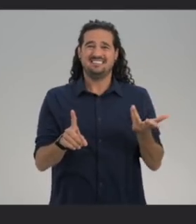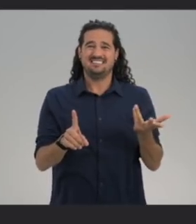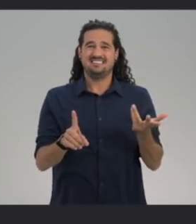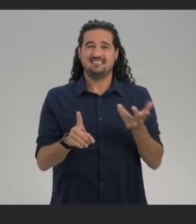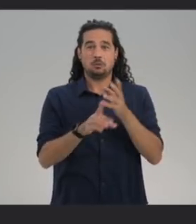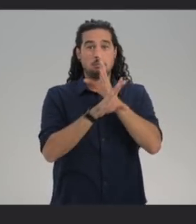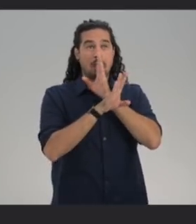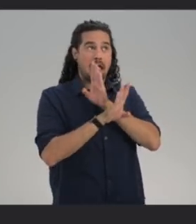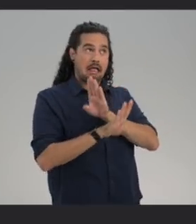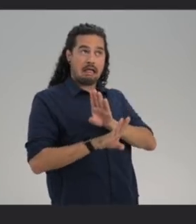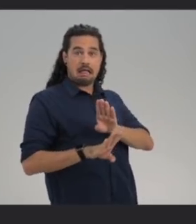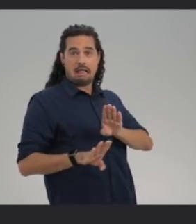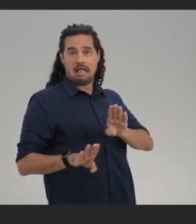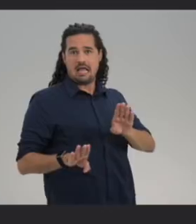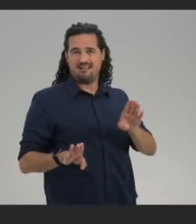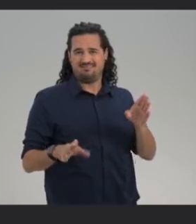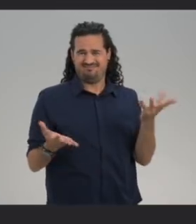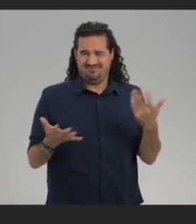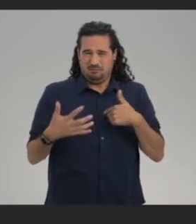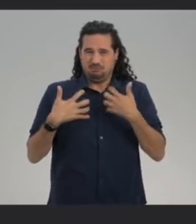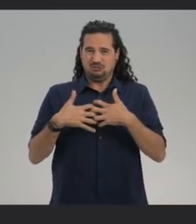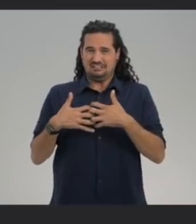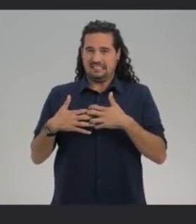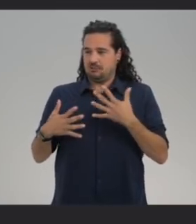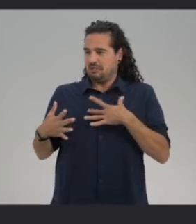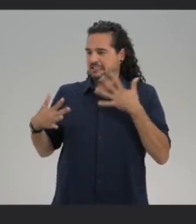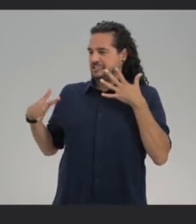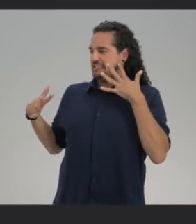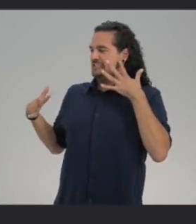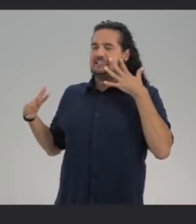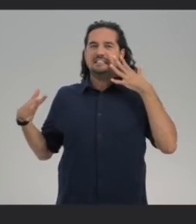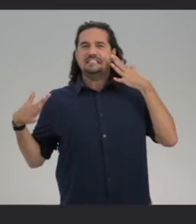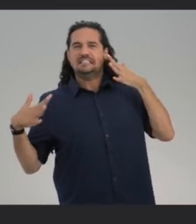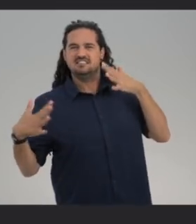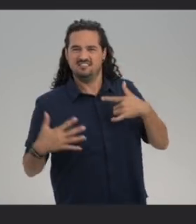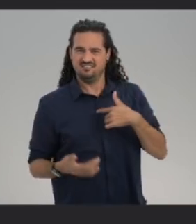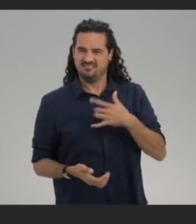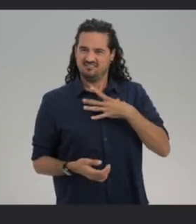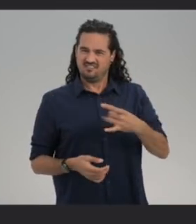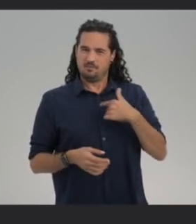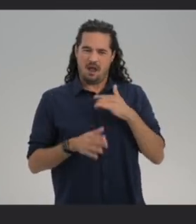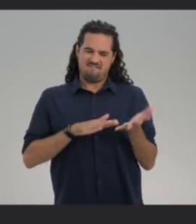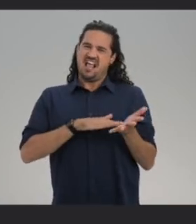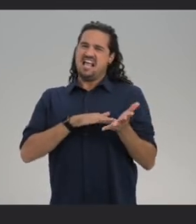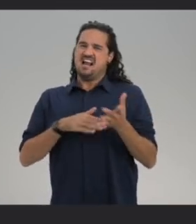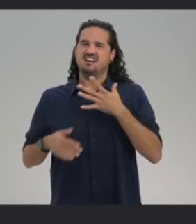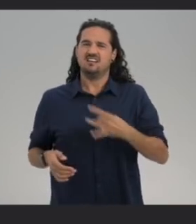Oh, you're so quiet now. Look, I'm a machine. I'm proud of it. [imitates mechanical whirring] That's my fan.